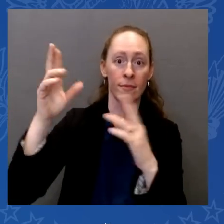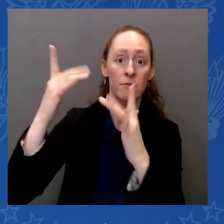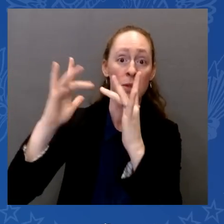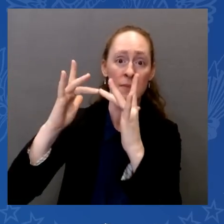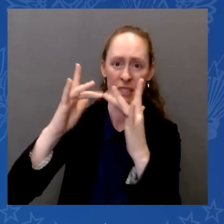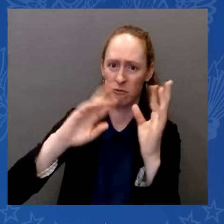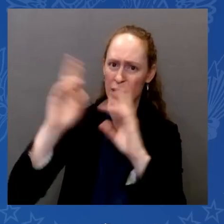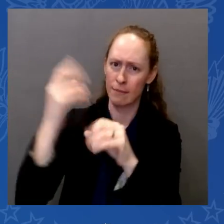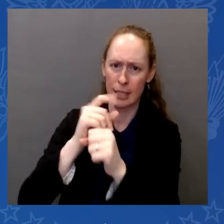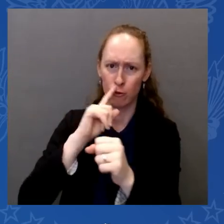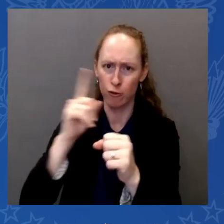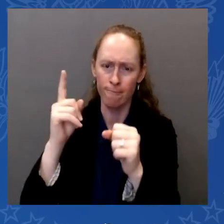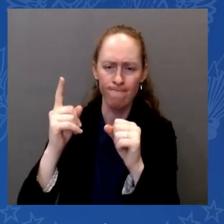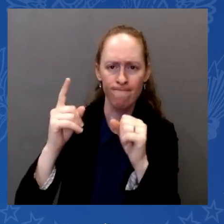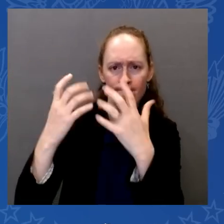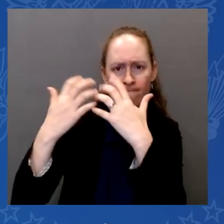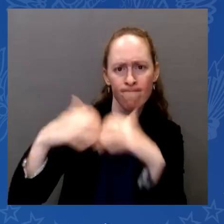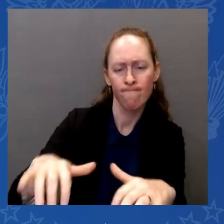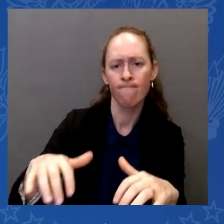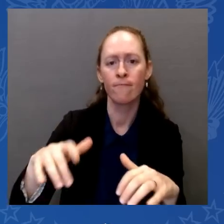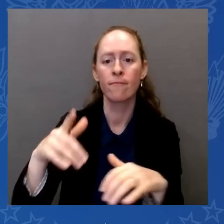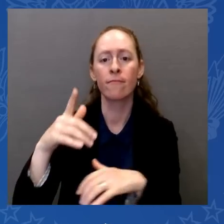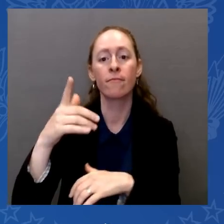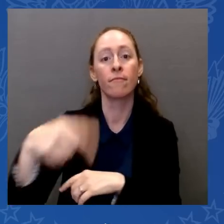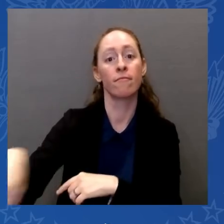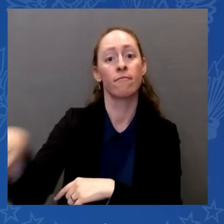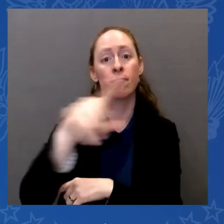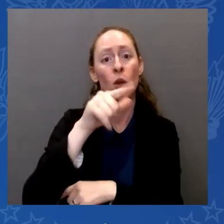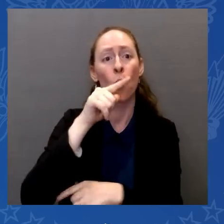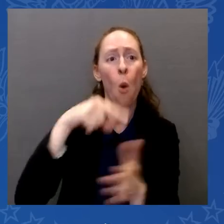for millions of Americans as quickly and as efficiently as possible.